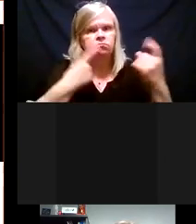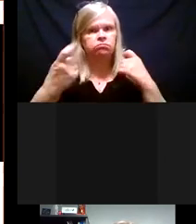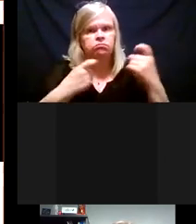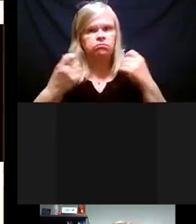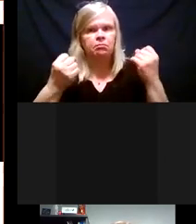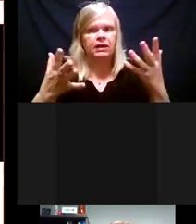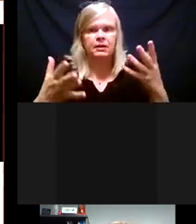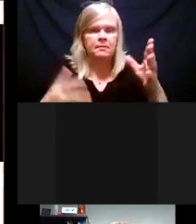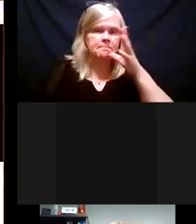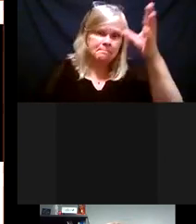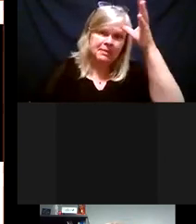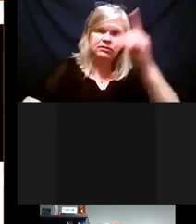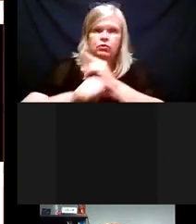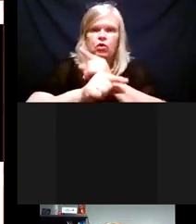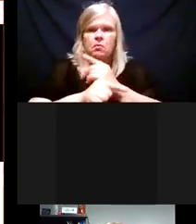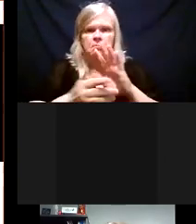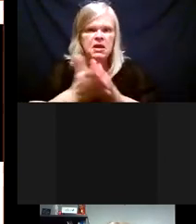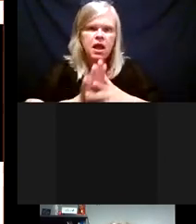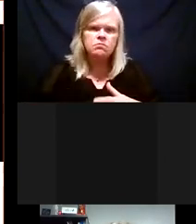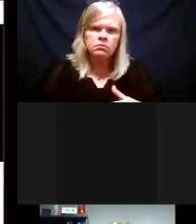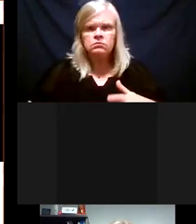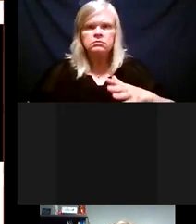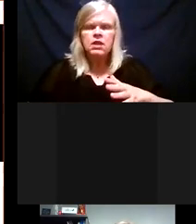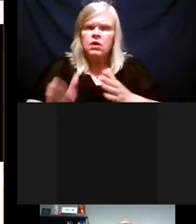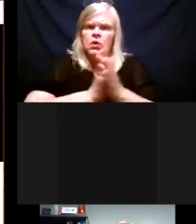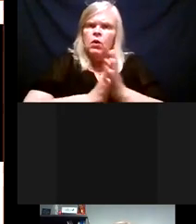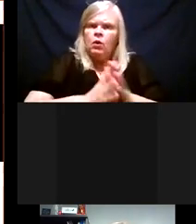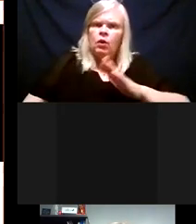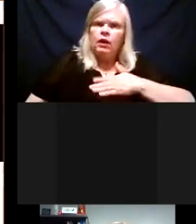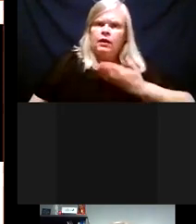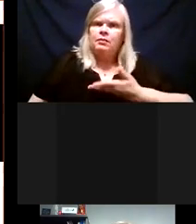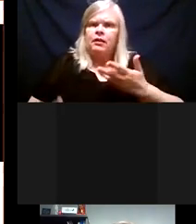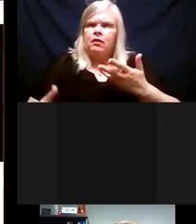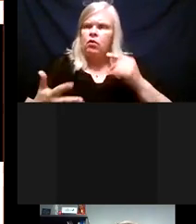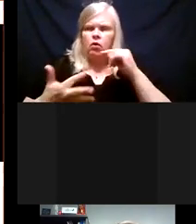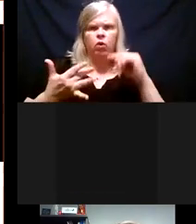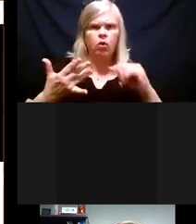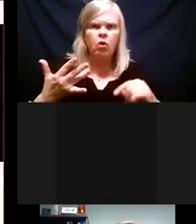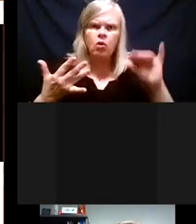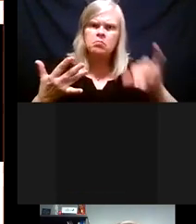AND GUARDIANS GET PASSIONATE ABOUT THOSE SORTS OF THINGS HAPPENING TO THEIR CHILDREN. >> Josh: IT'S TOUGH TO EXPLAIN